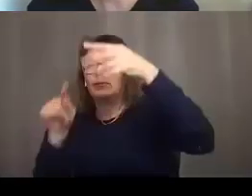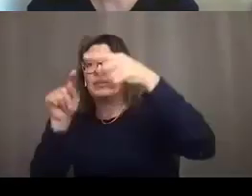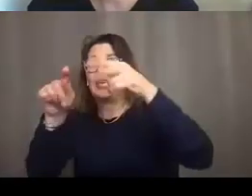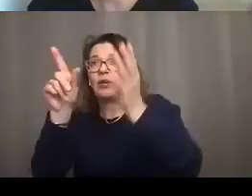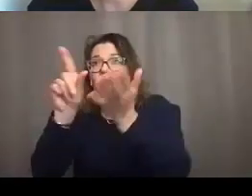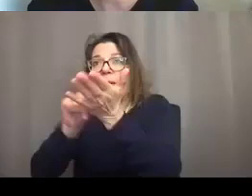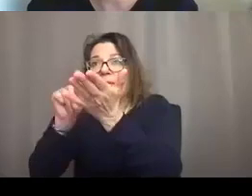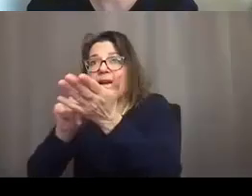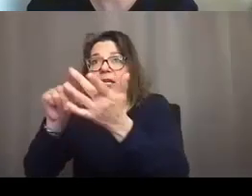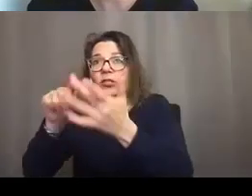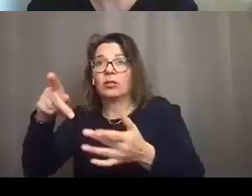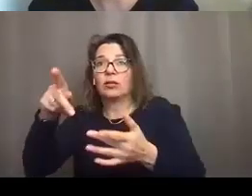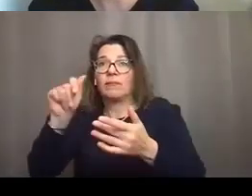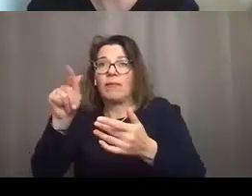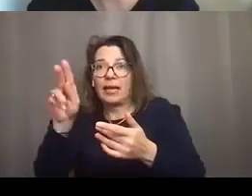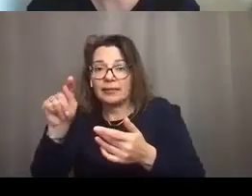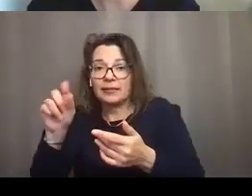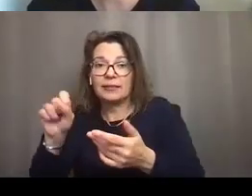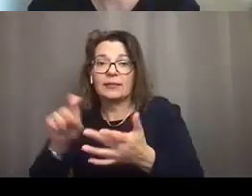patents, clinical studies, and news articles.